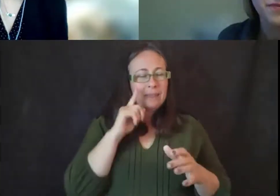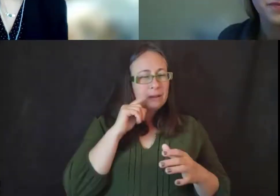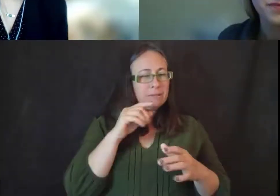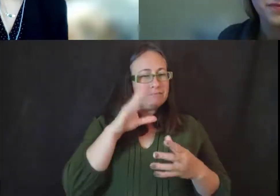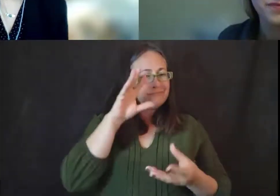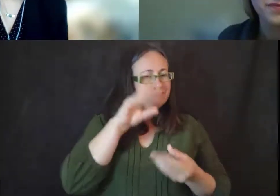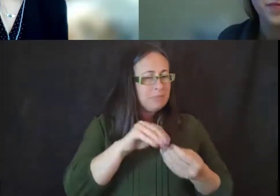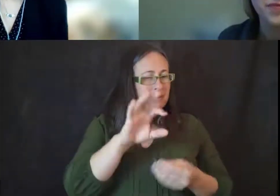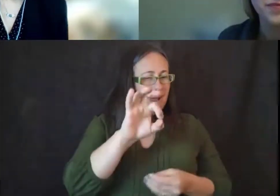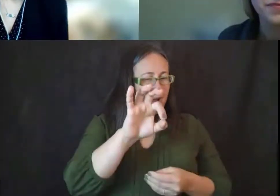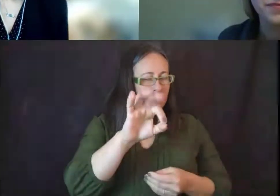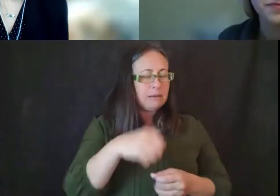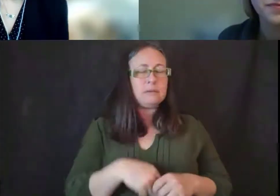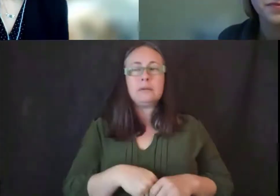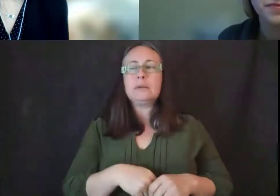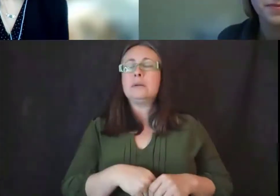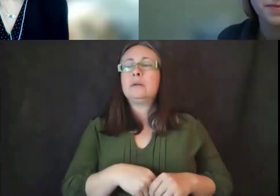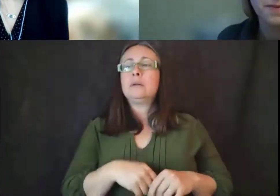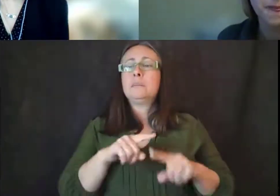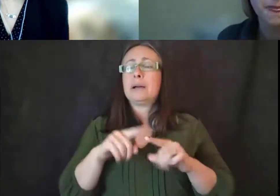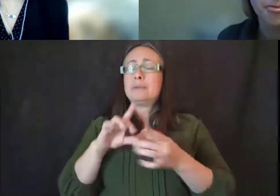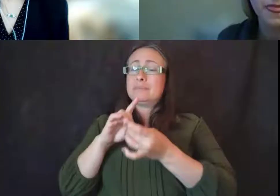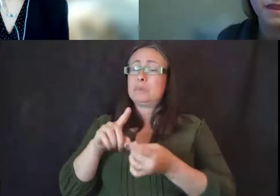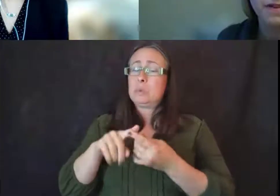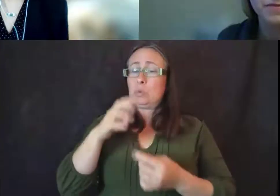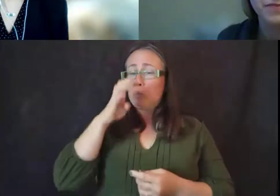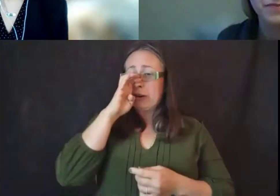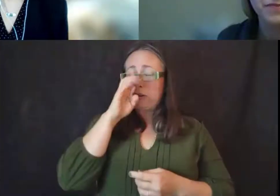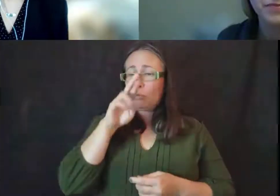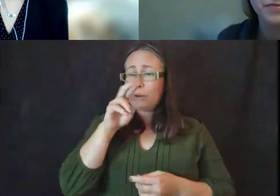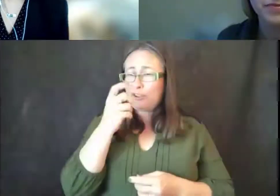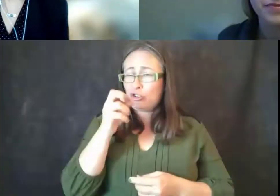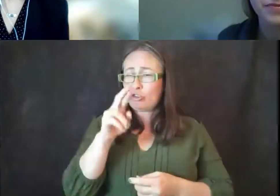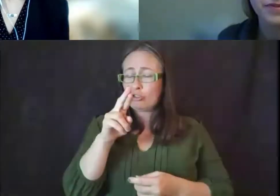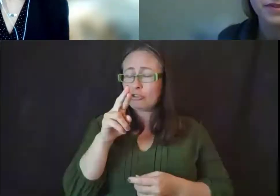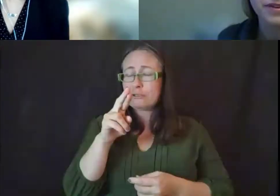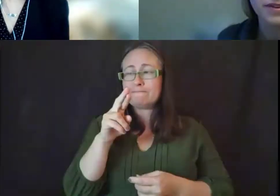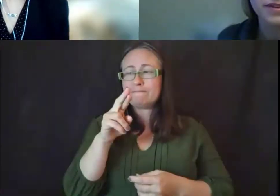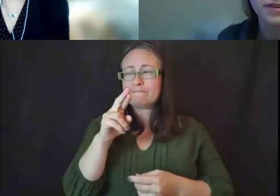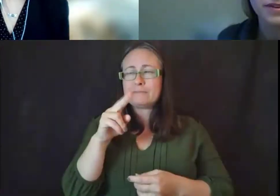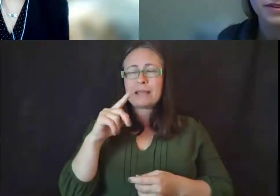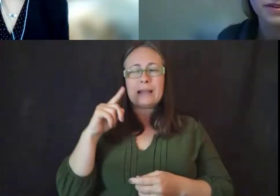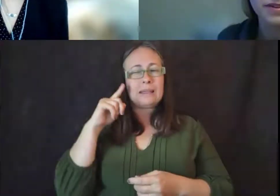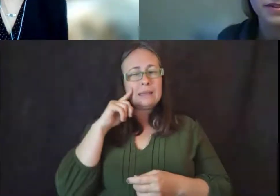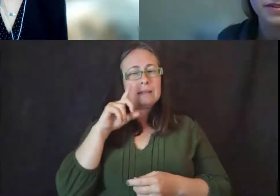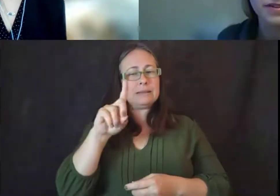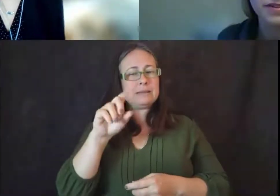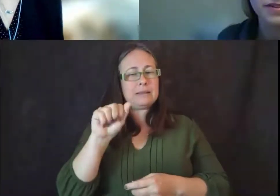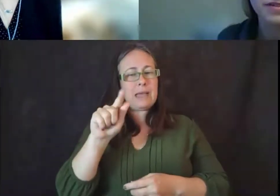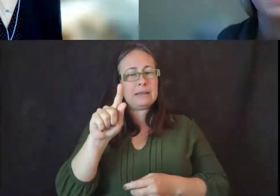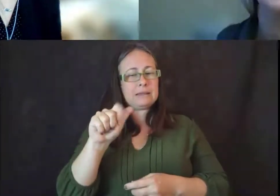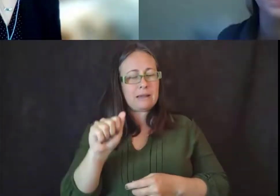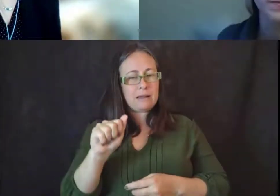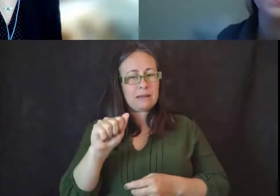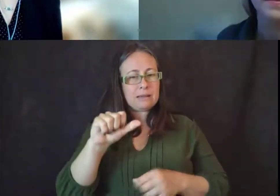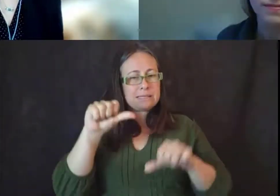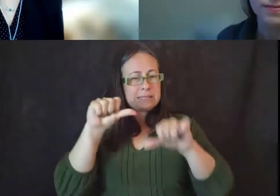and for rigor, I think it's … I think data science is one part that's important, quantitative research.